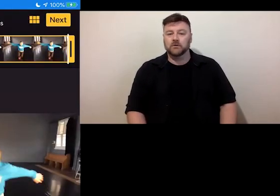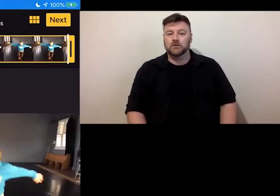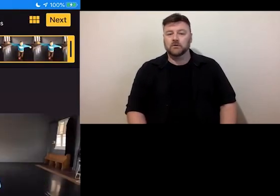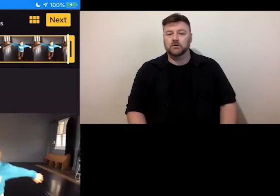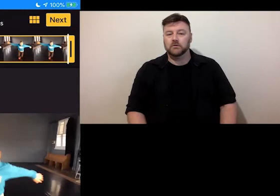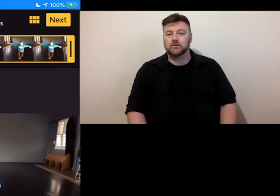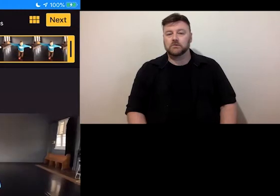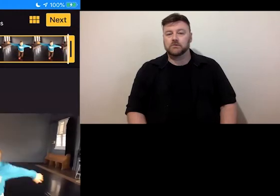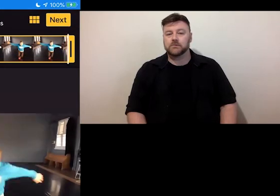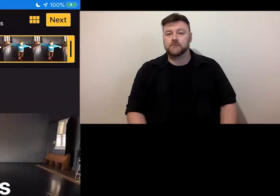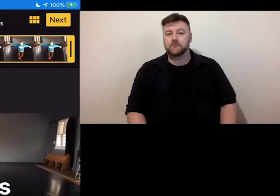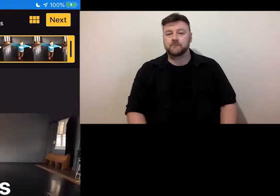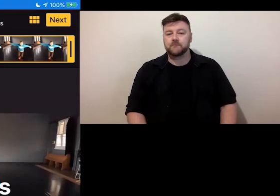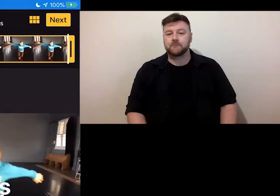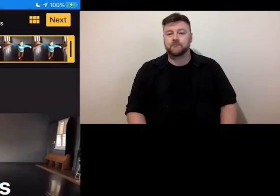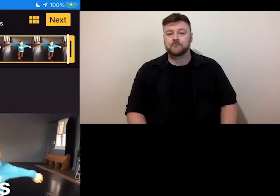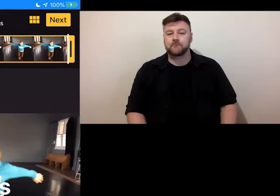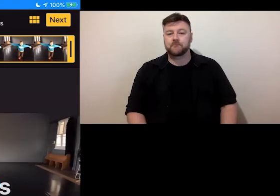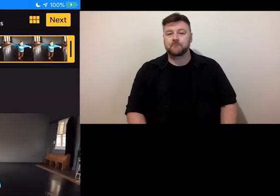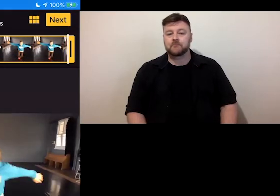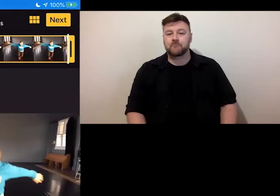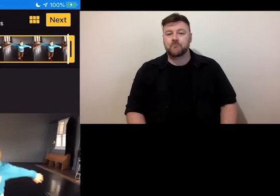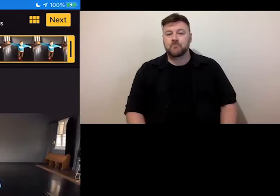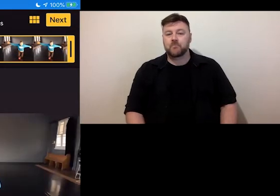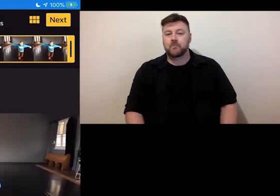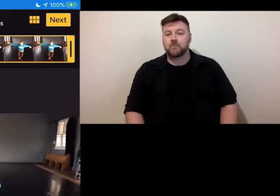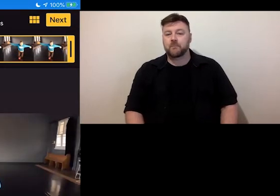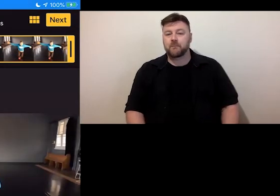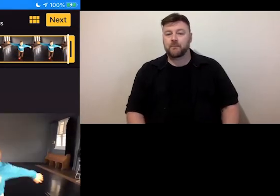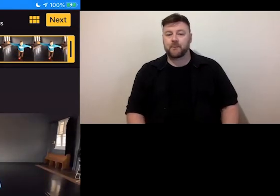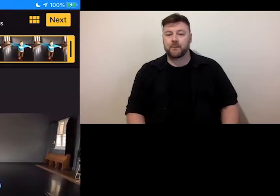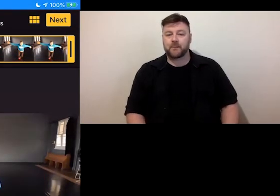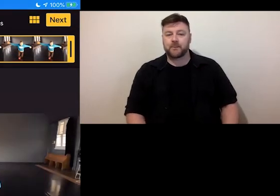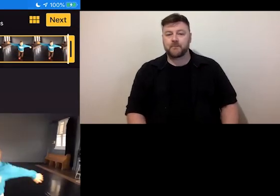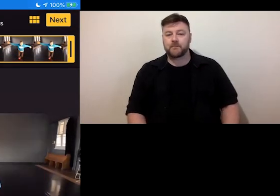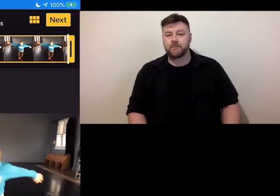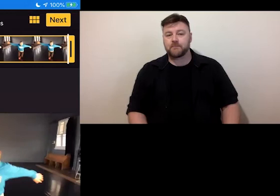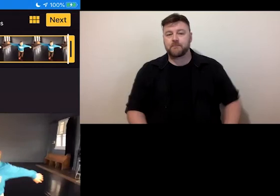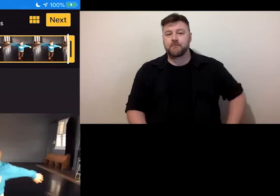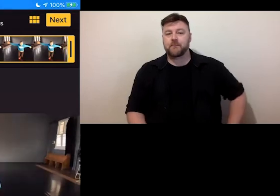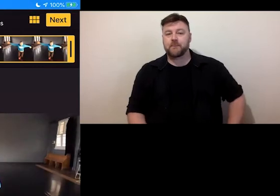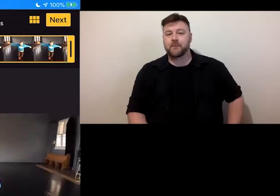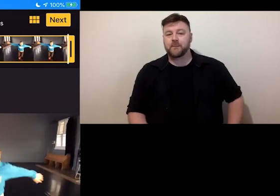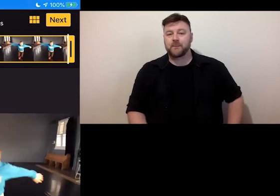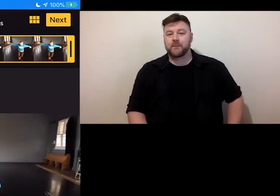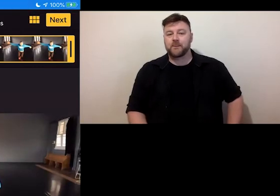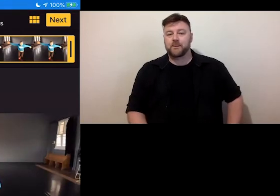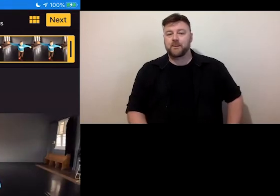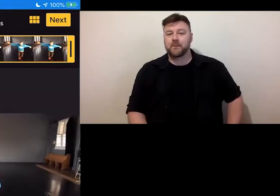first and last frame, at maximum speed, something interesting might